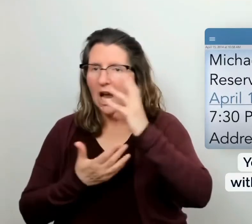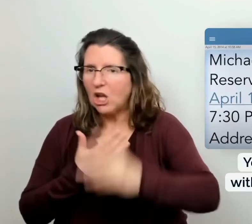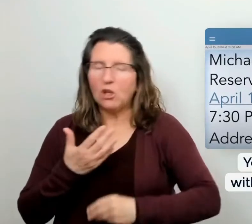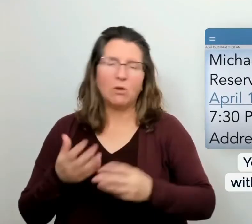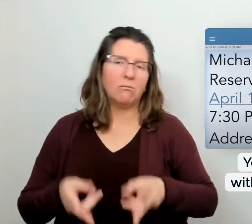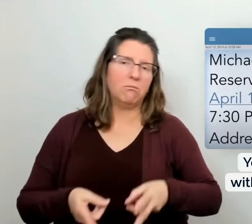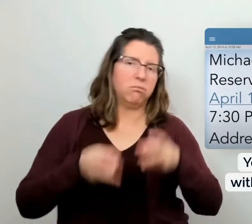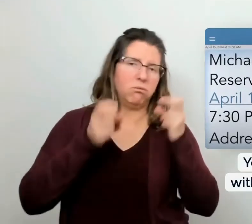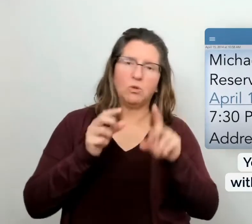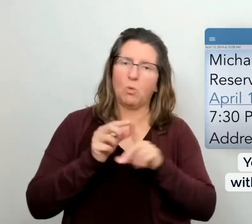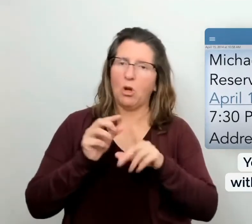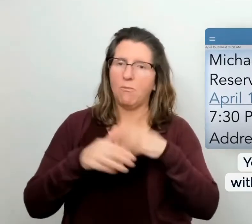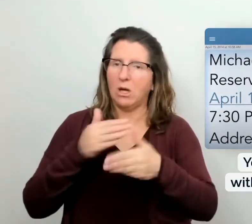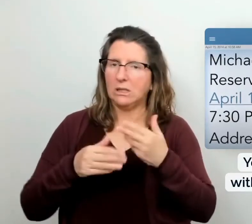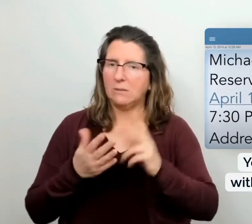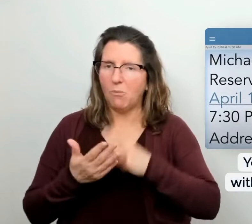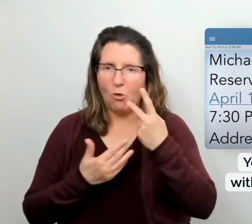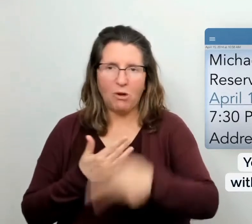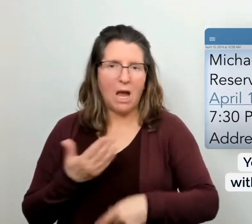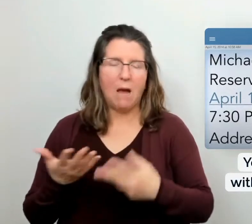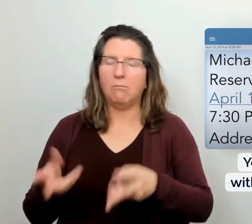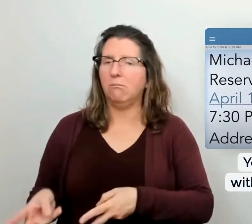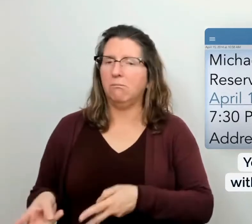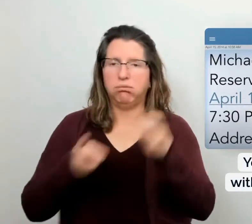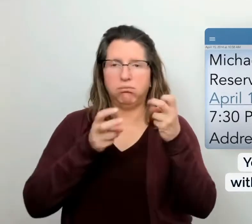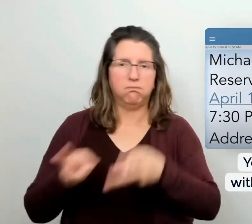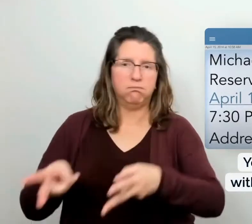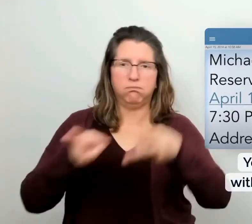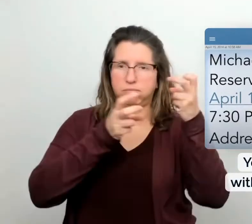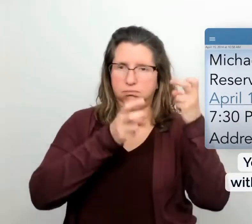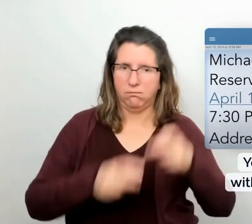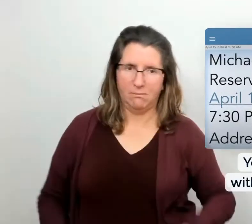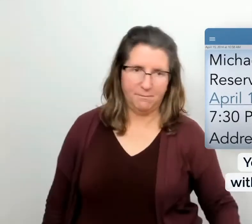Load it into your calendar, or your preferred word processing program.